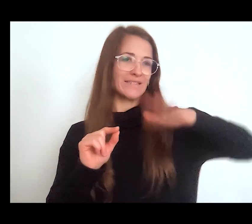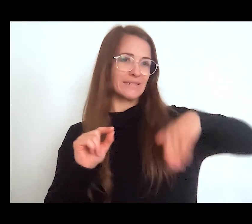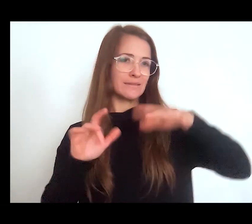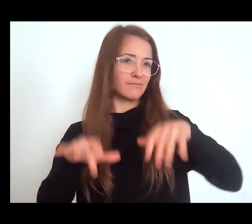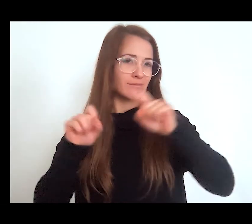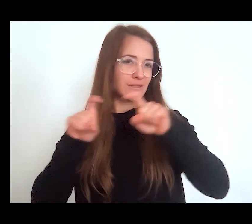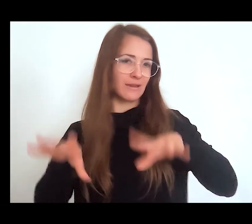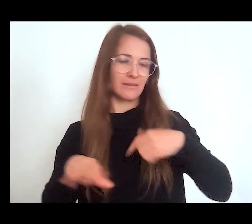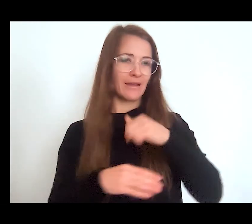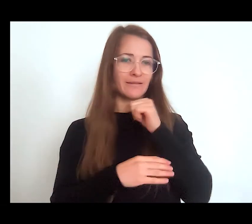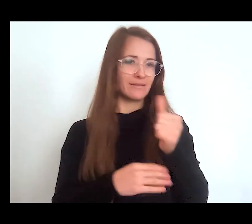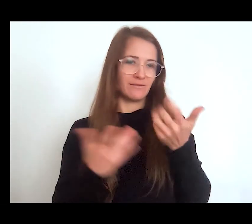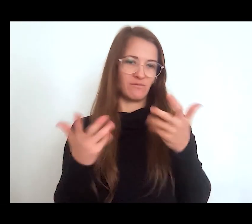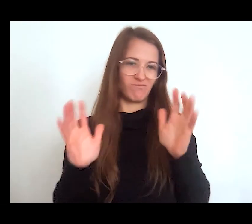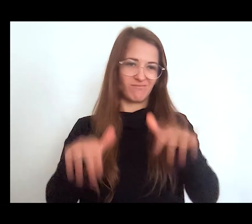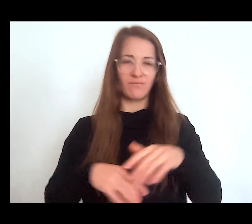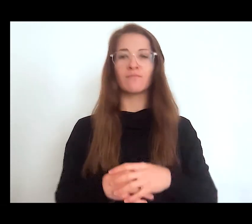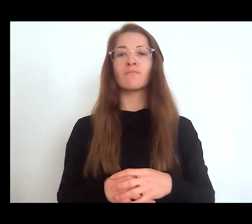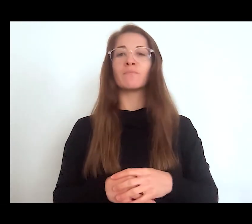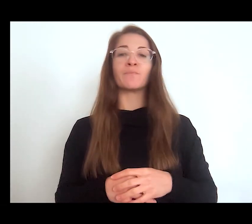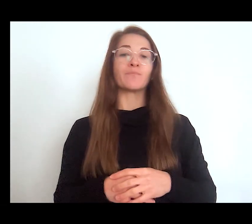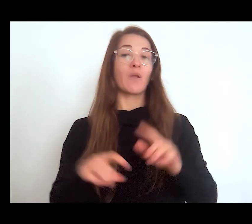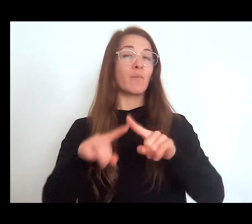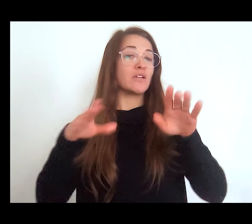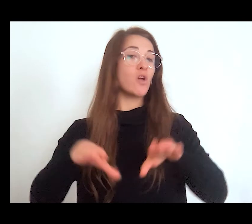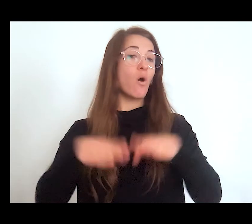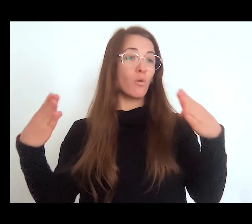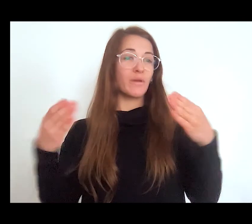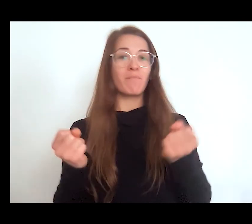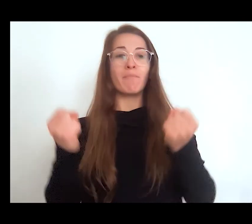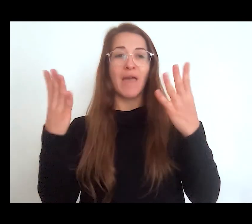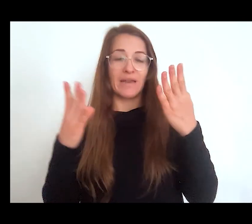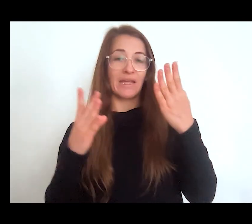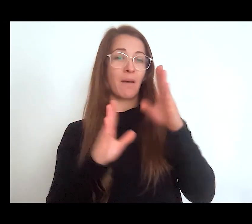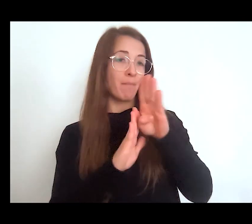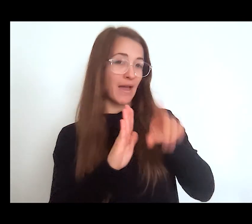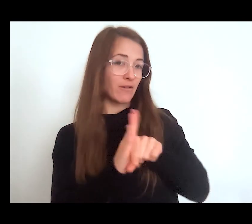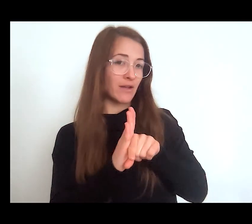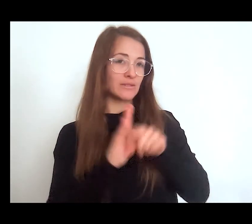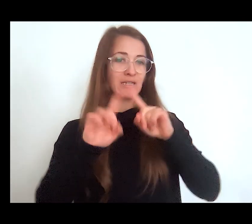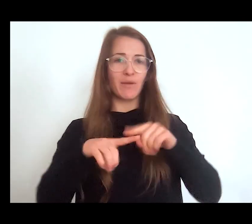FORWARD QUESTIONS I HAVE HEARD. HOWEVER, I THINK IT IS OPEN TO